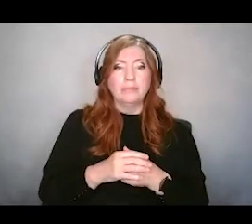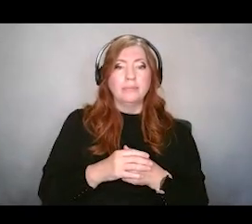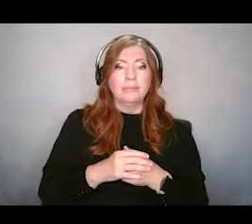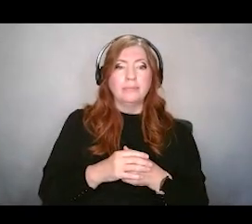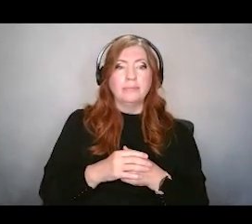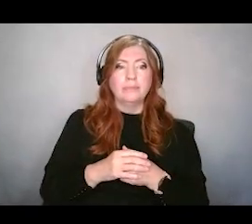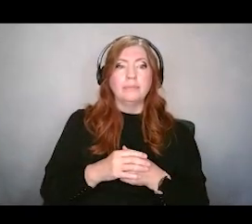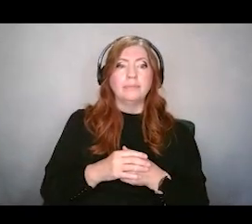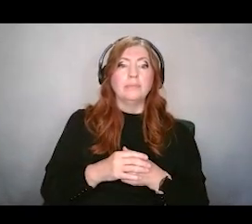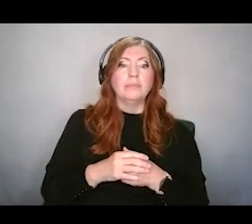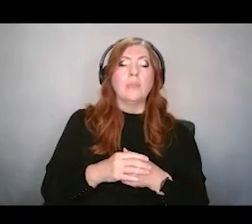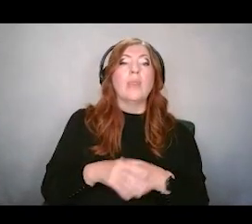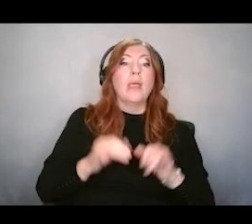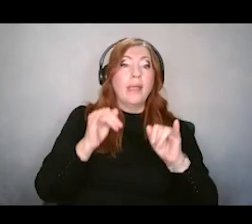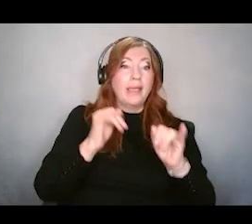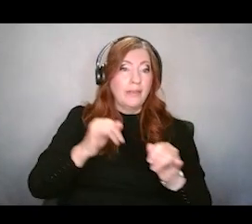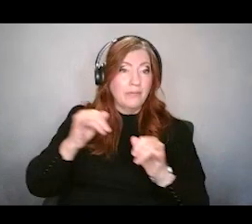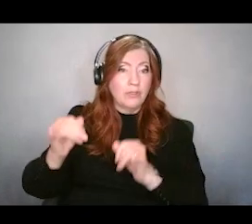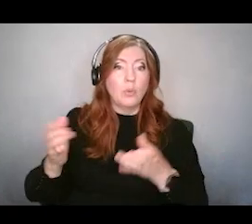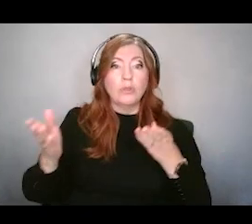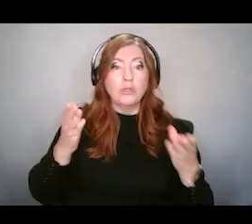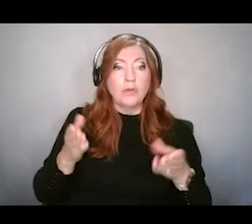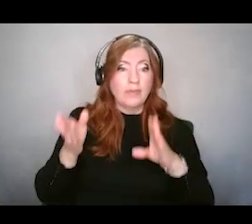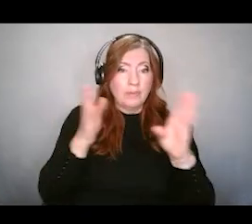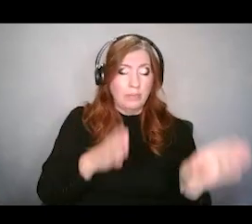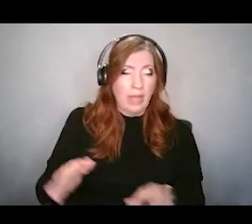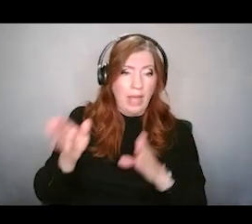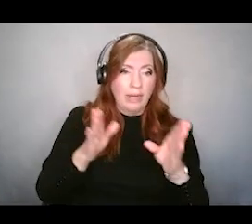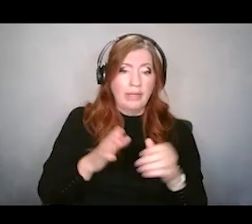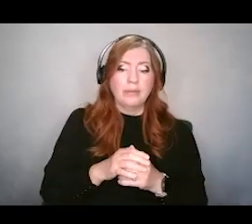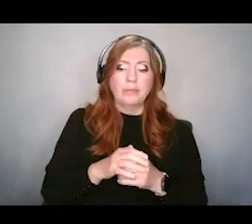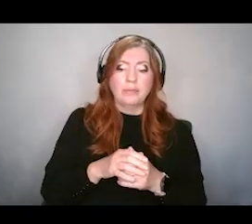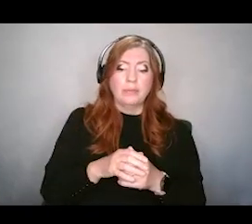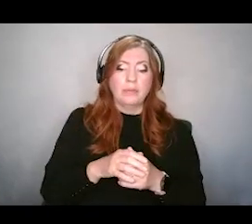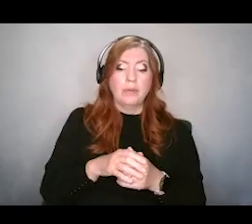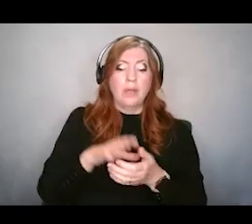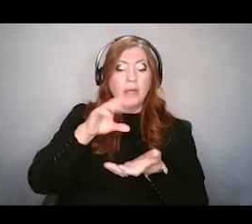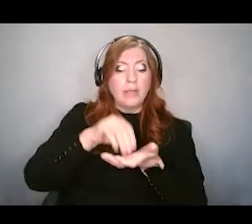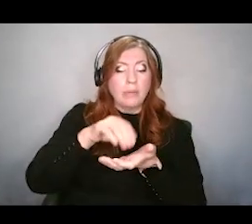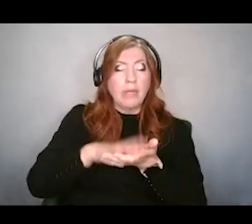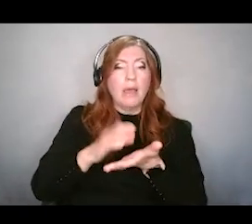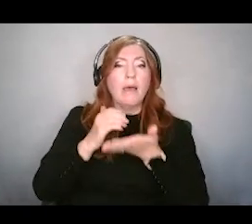Individual Service Planning. Documentation helps you build meaningful,